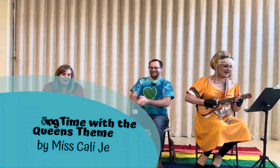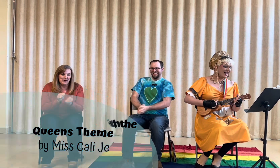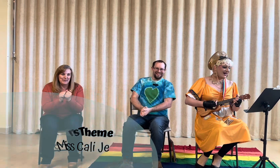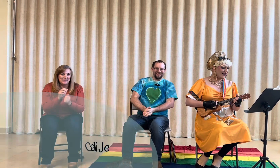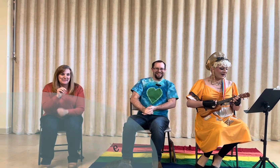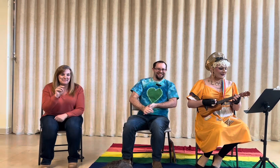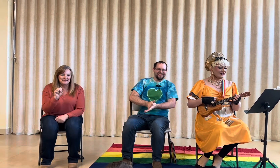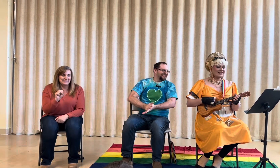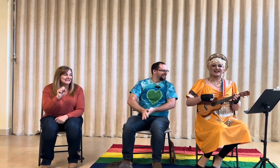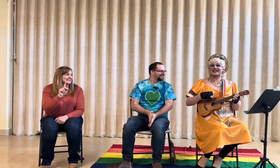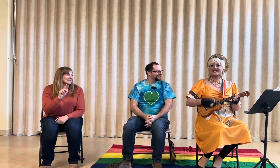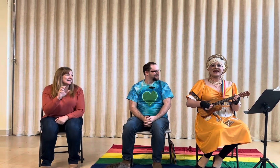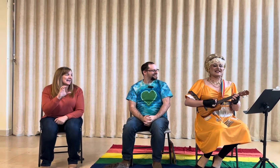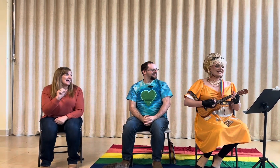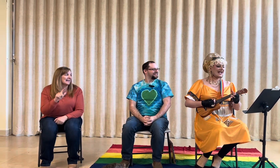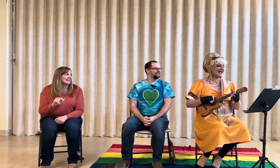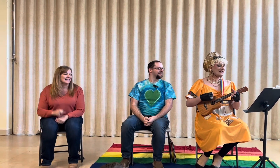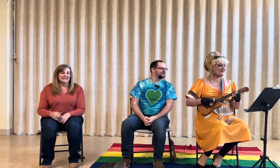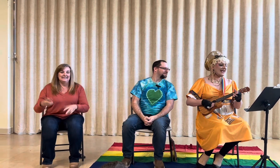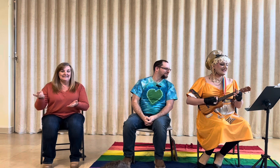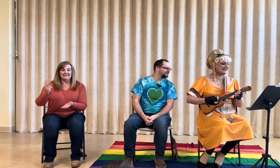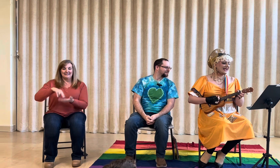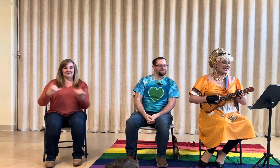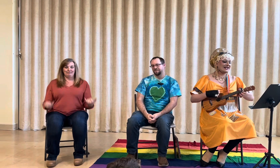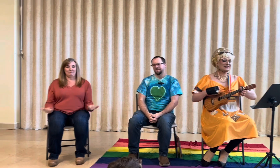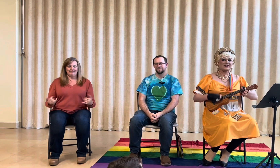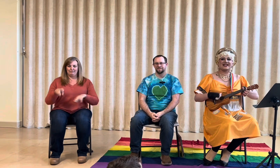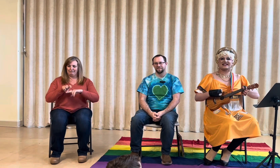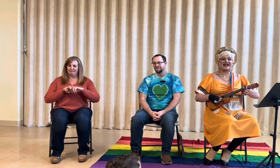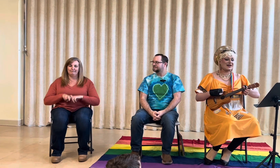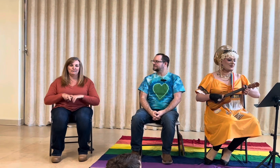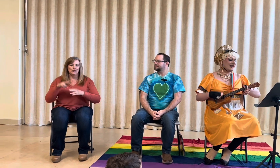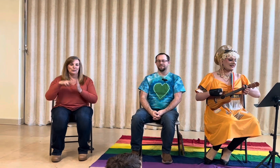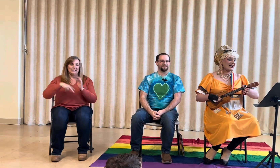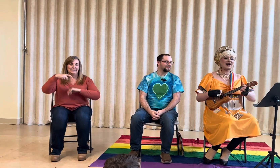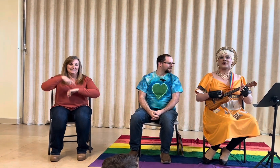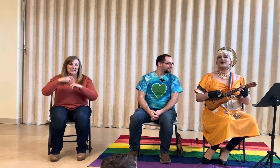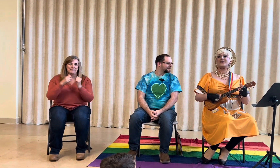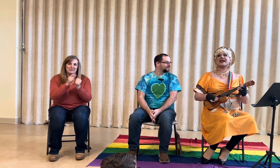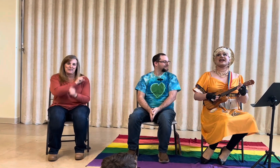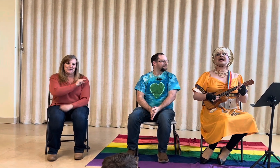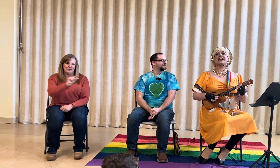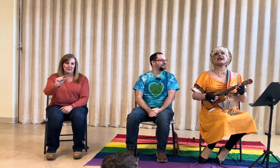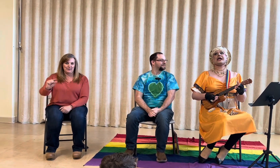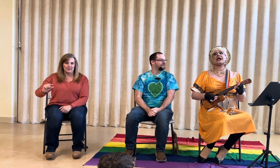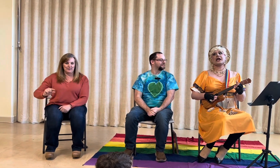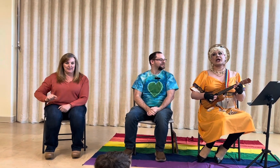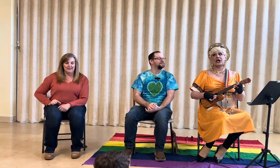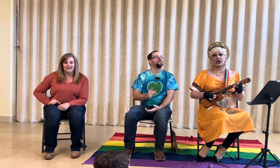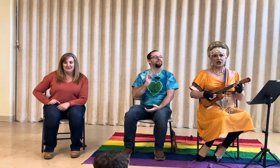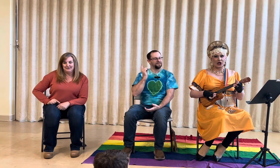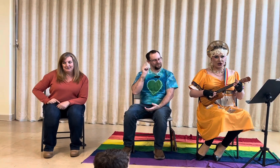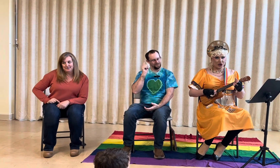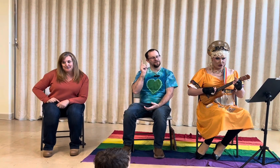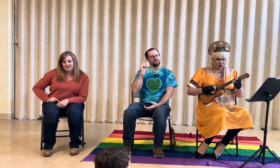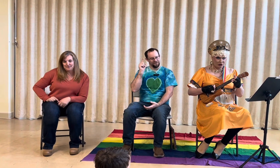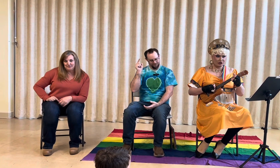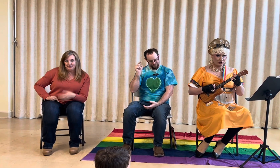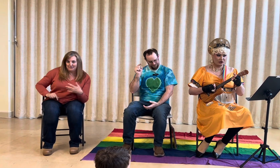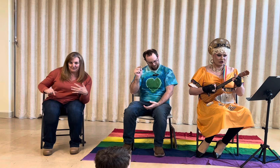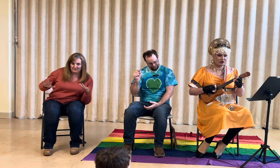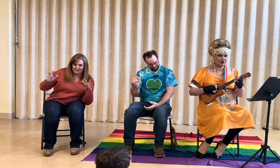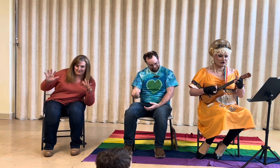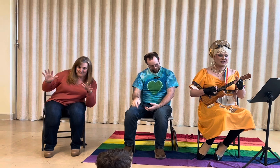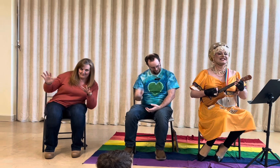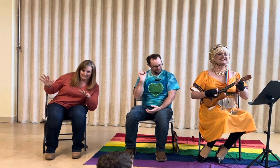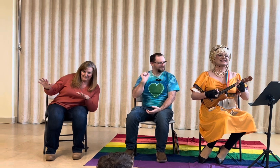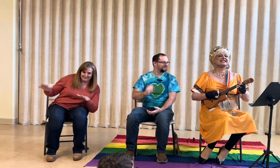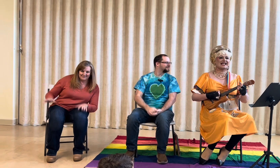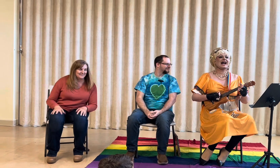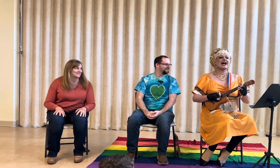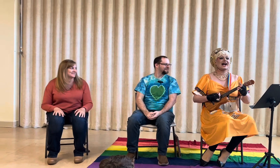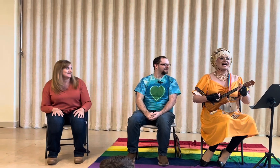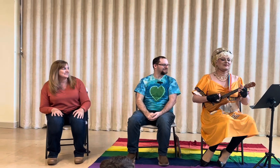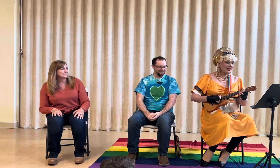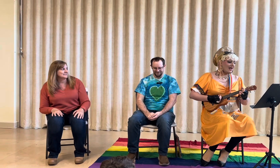🎶🎶🎶 Yay! Take a stand, make a scene, it's Reading Time with the Queens!